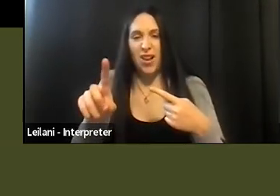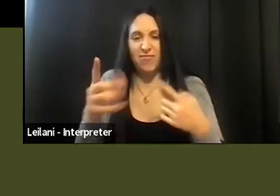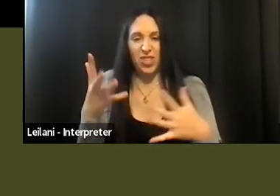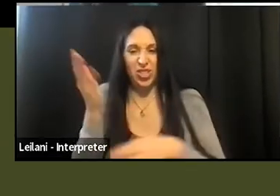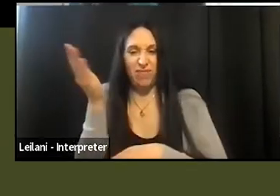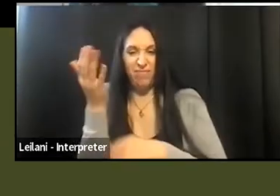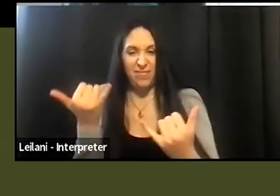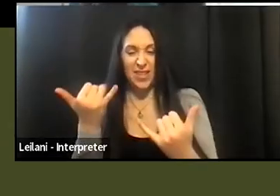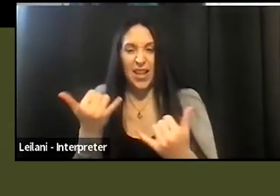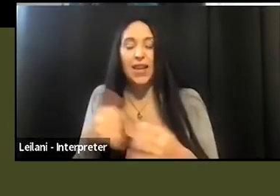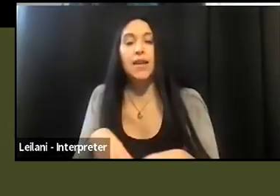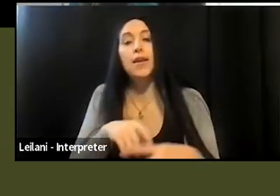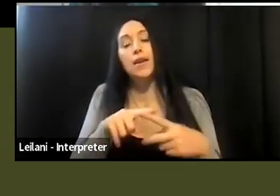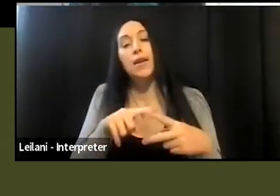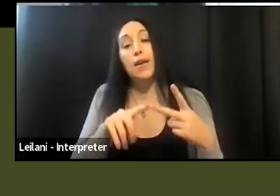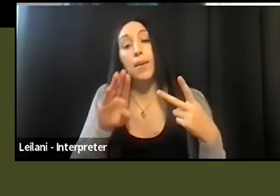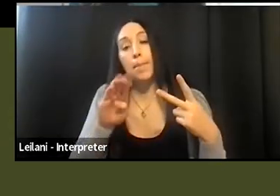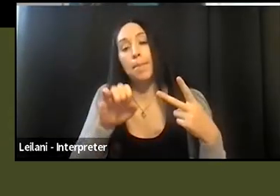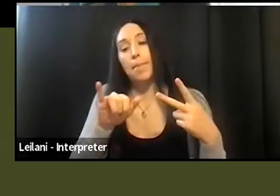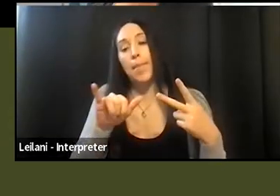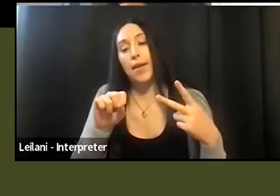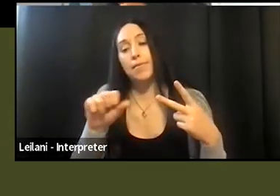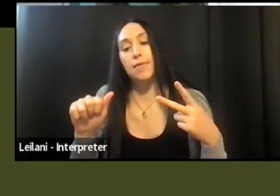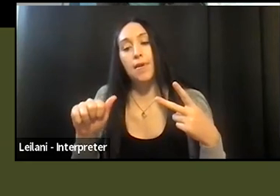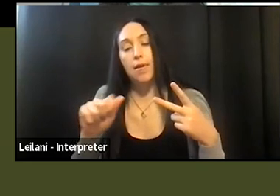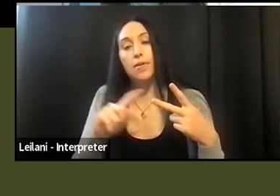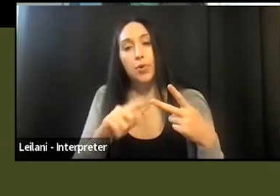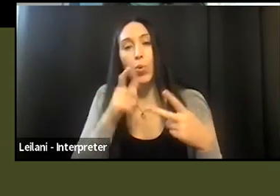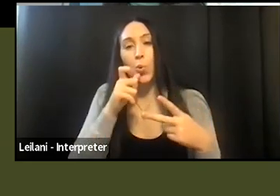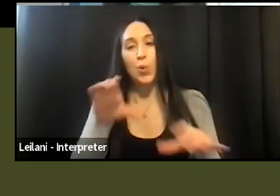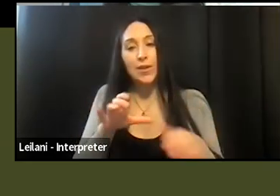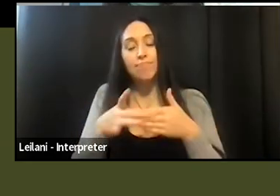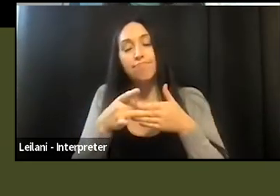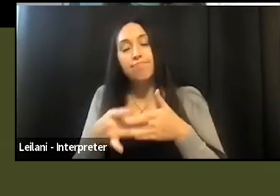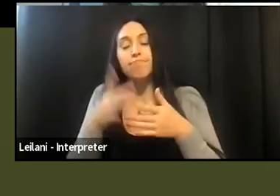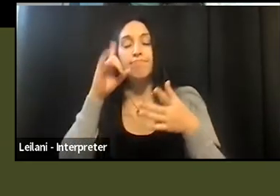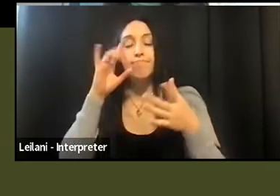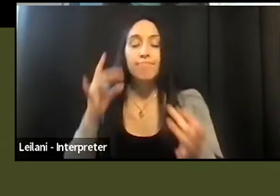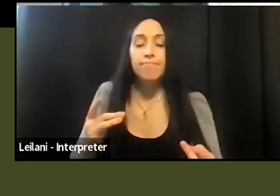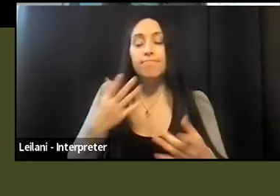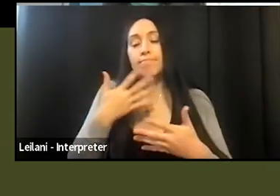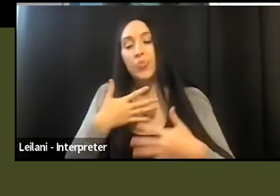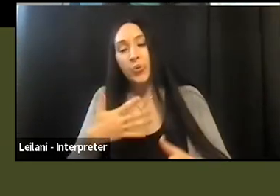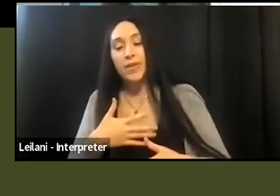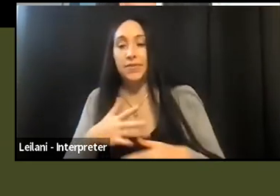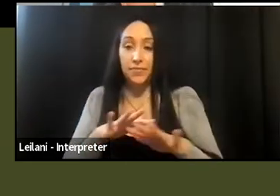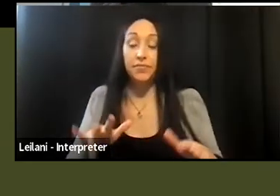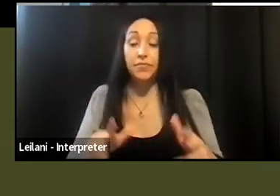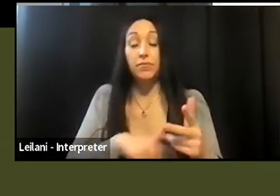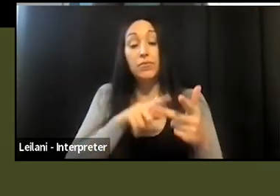also Beyssa who did our guiding activities. And our third is Mark McGuire,